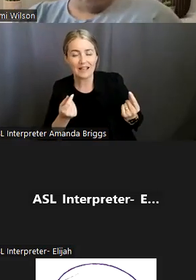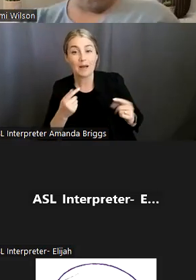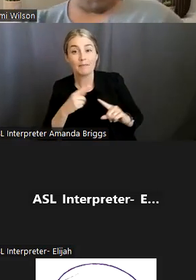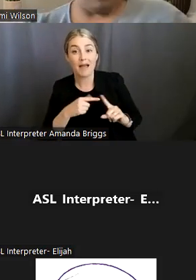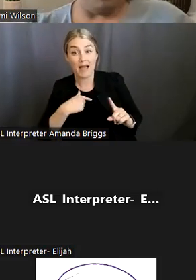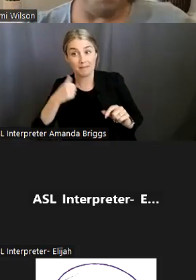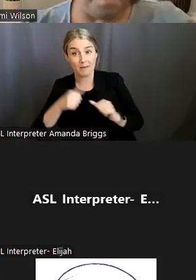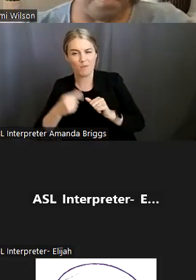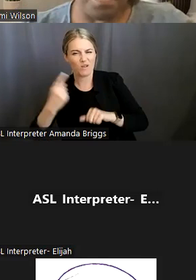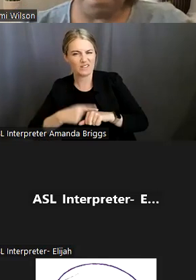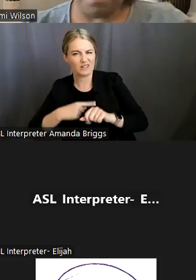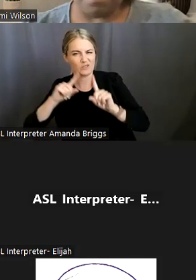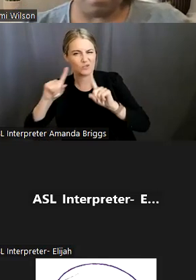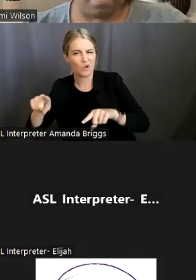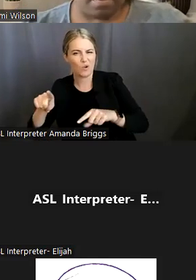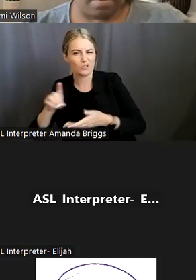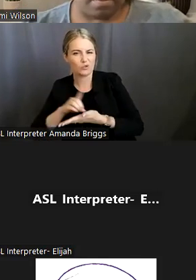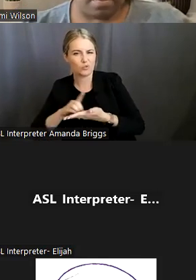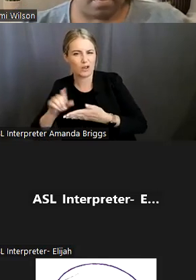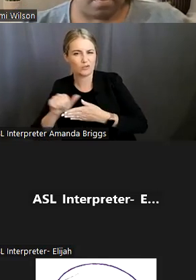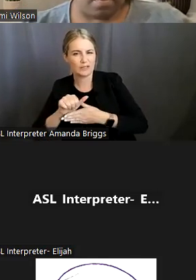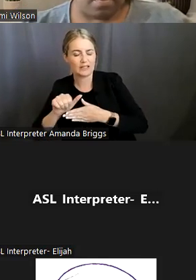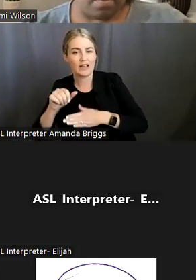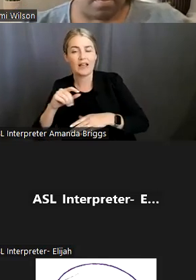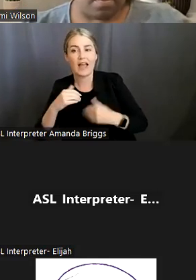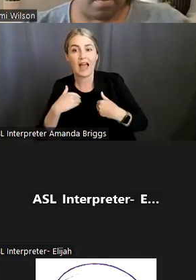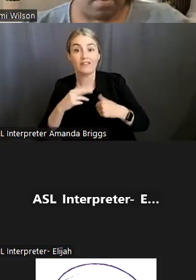one time where there's this, the users versus the non-users, right?